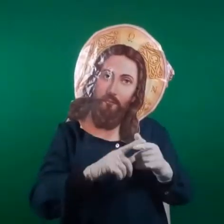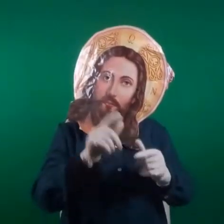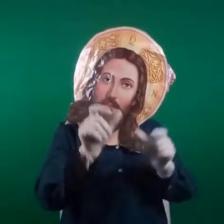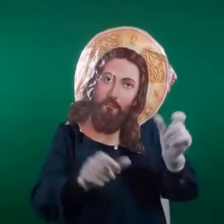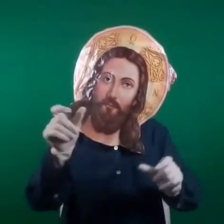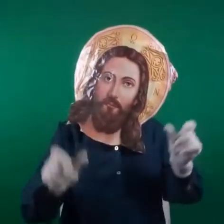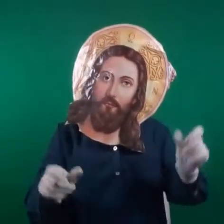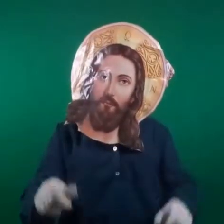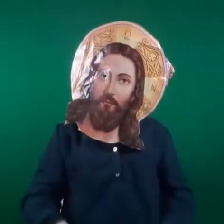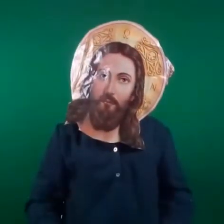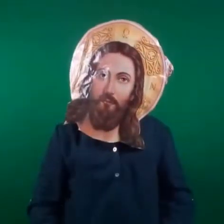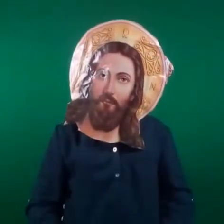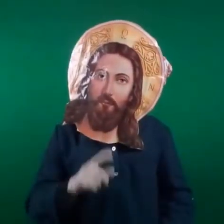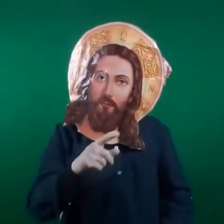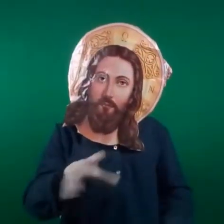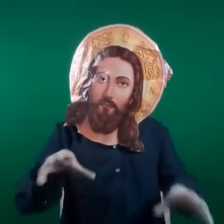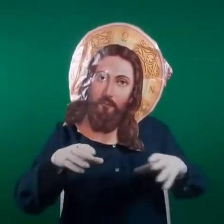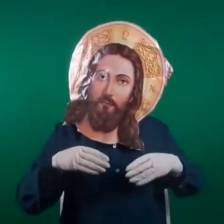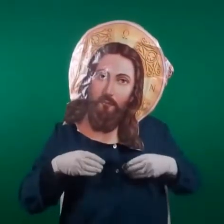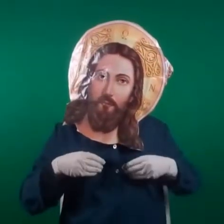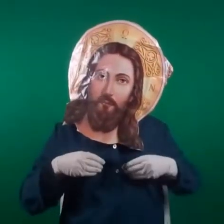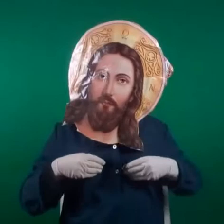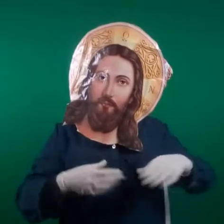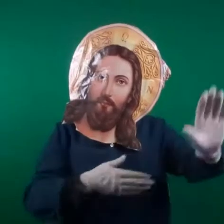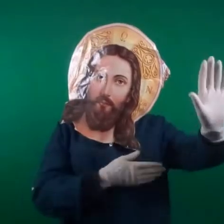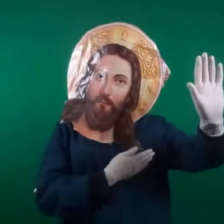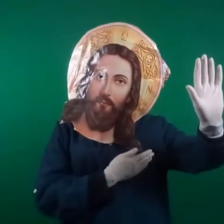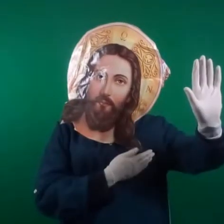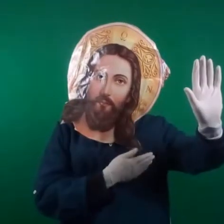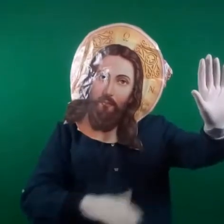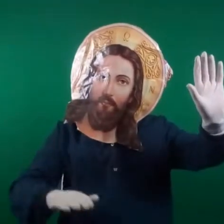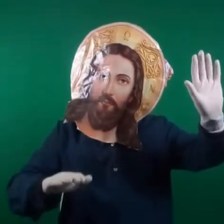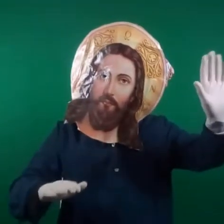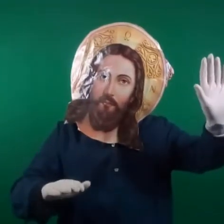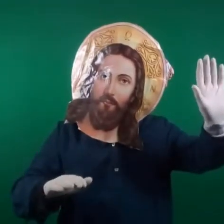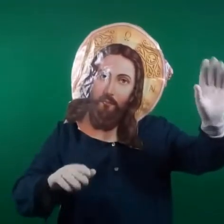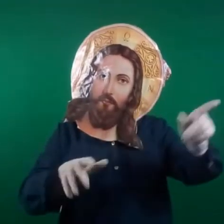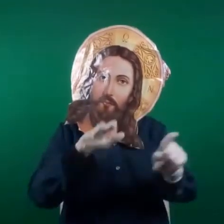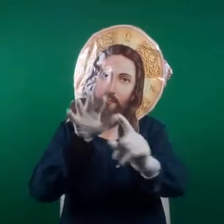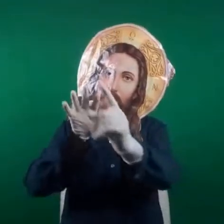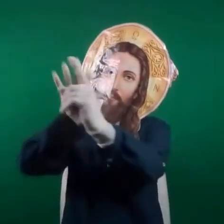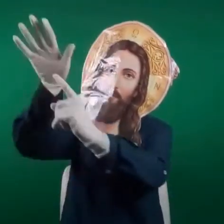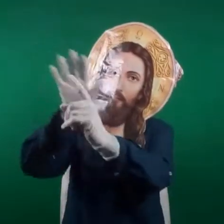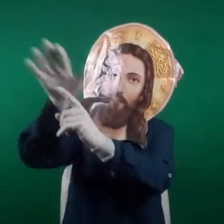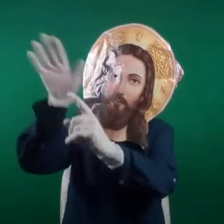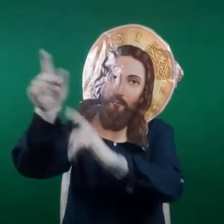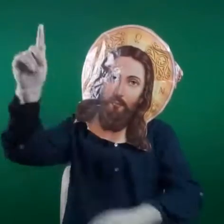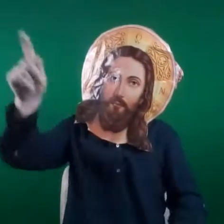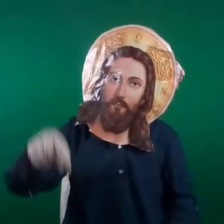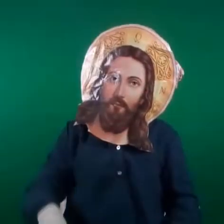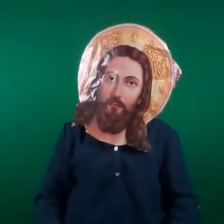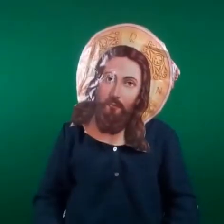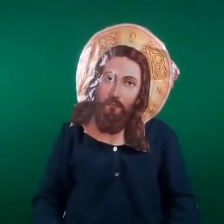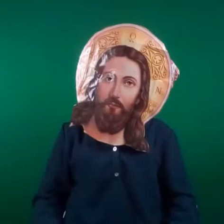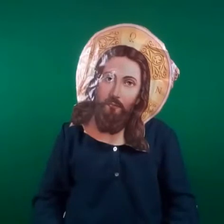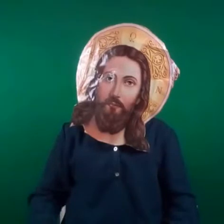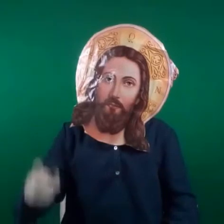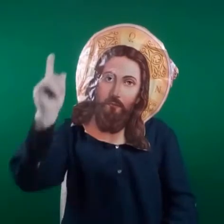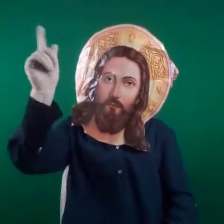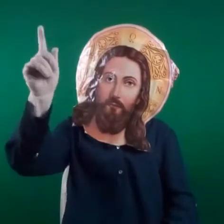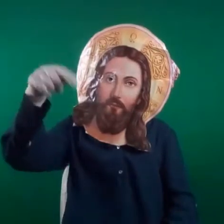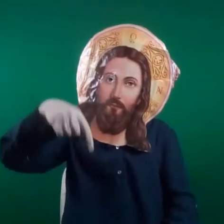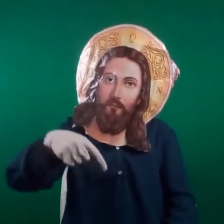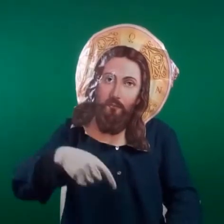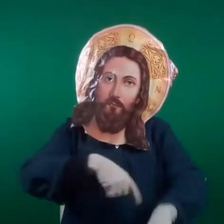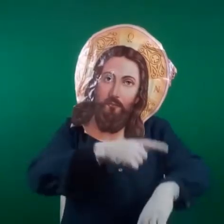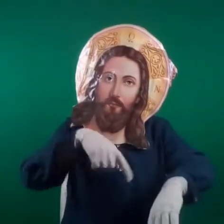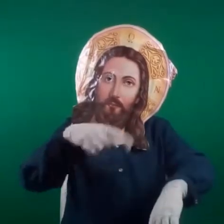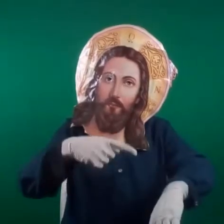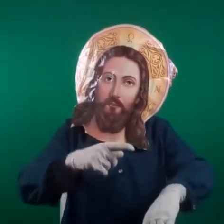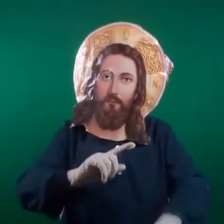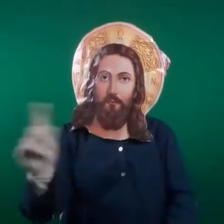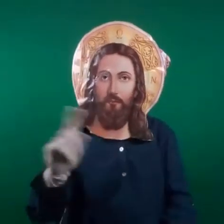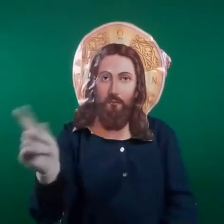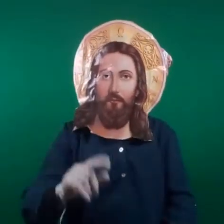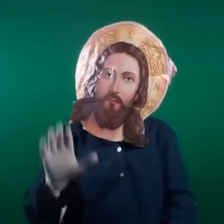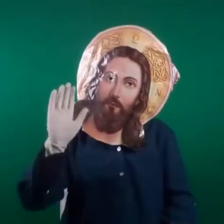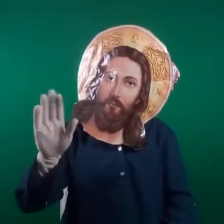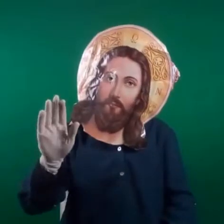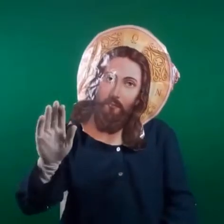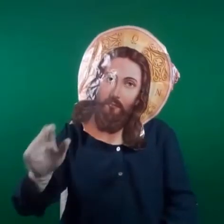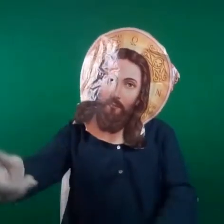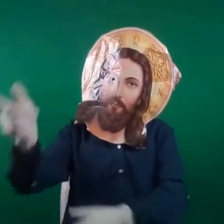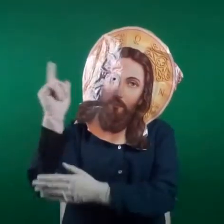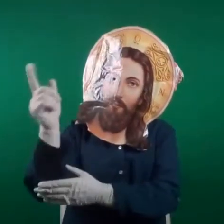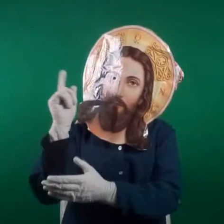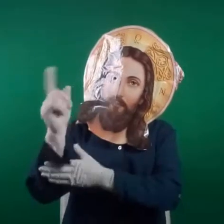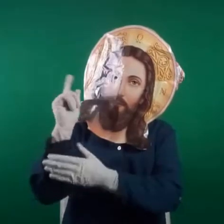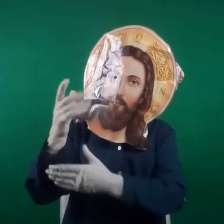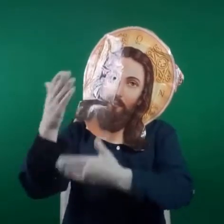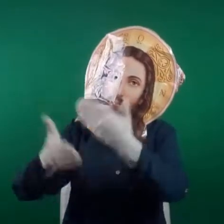To take a vow or oath makes a mockery of God implying God is not present in everything but must be invoked by a spell